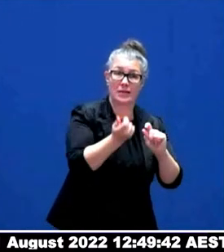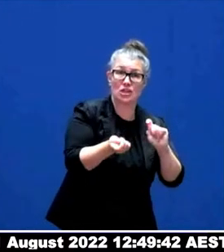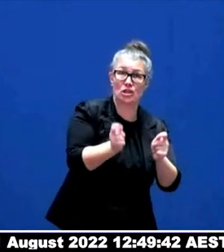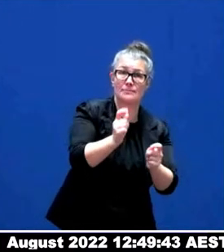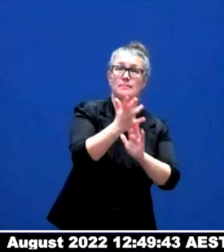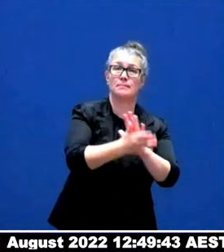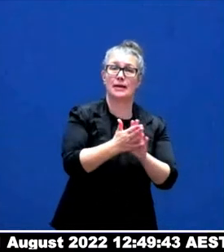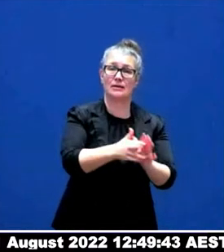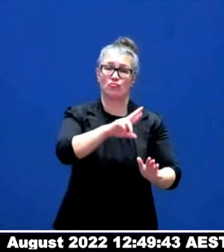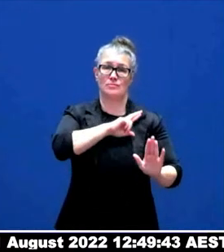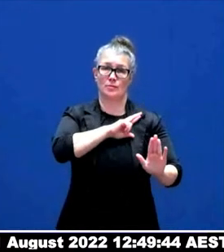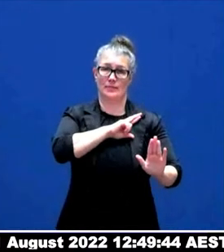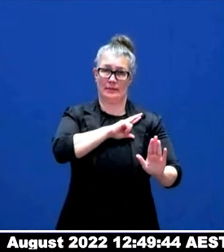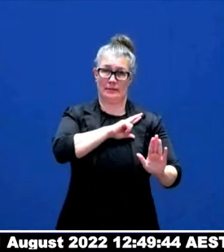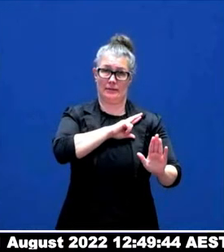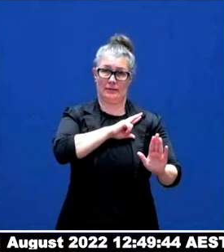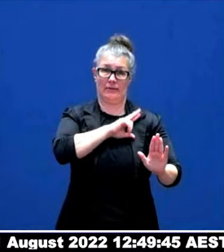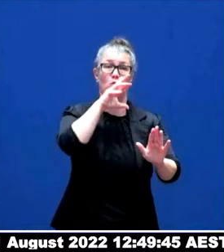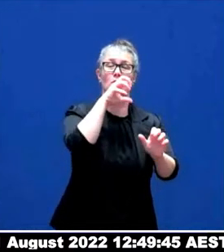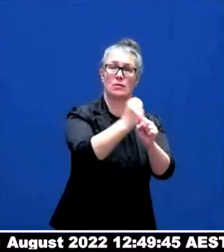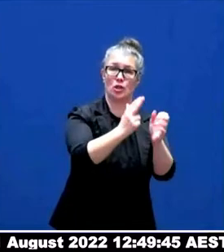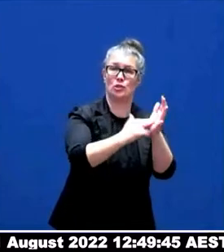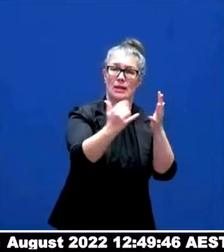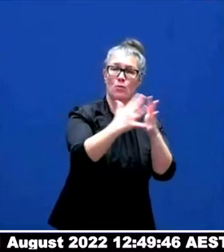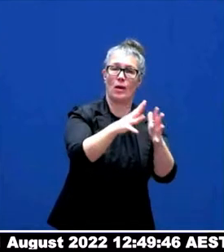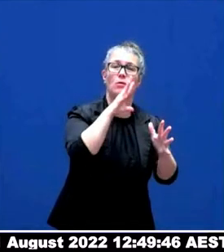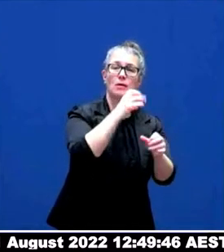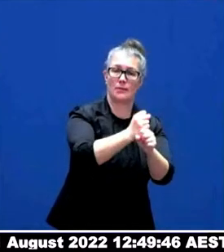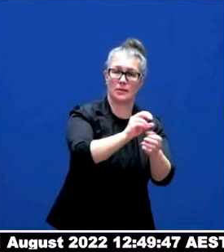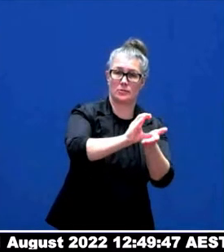responsibility to pay for it, and if it's a major adjustment and the person is a